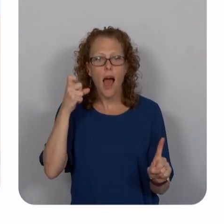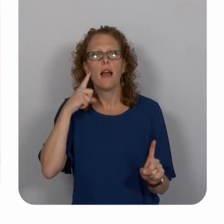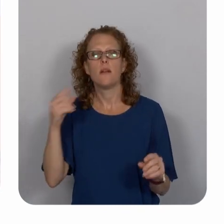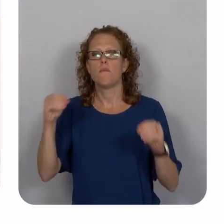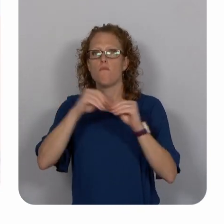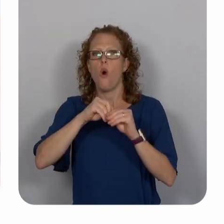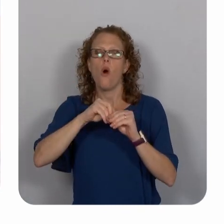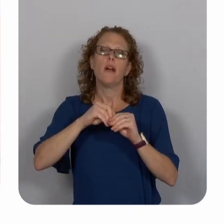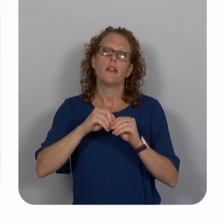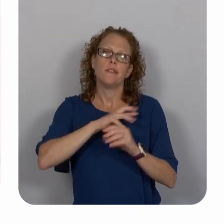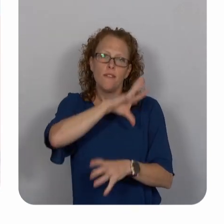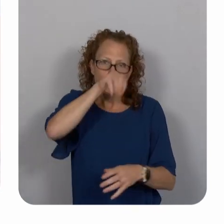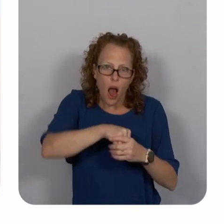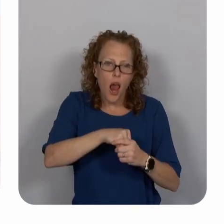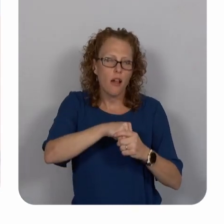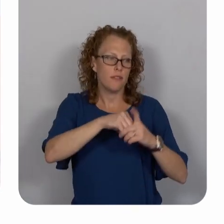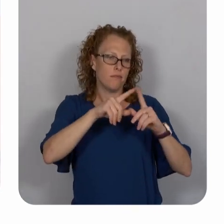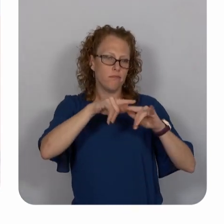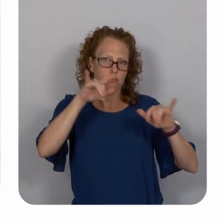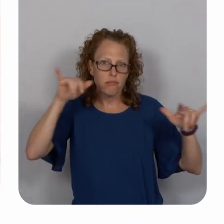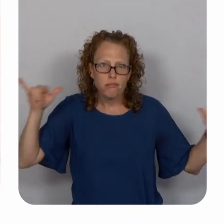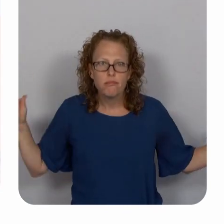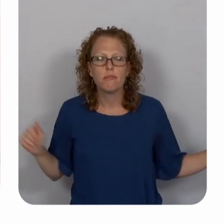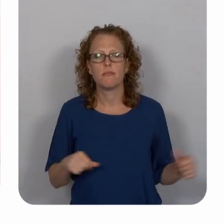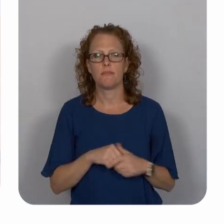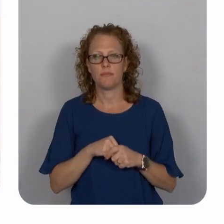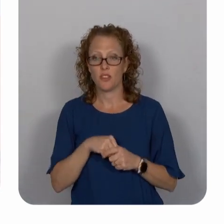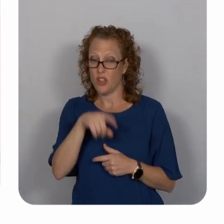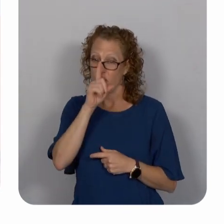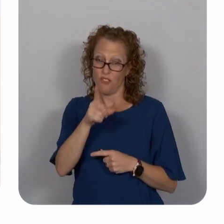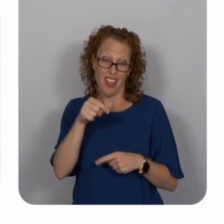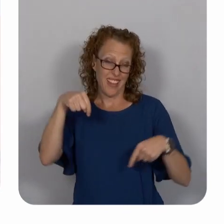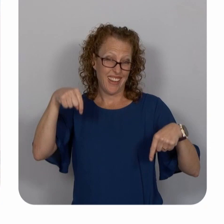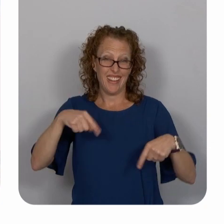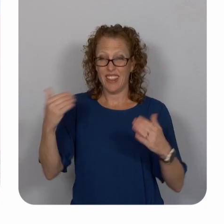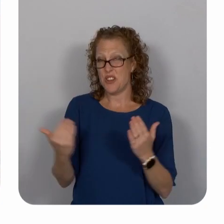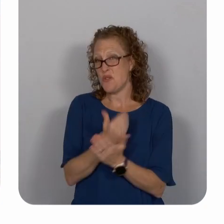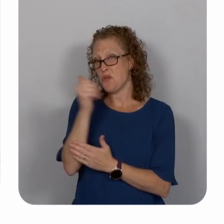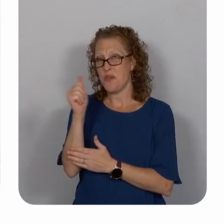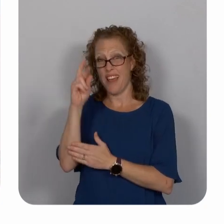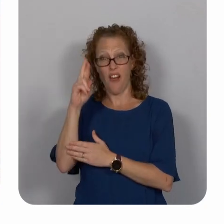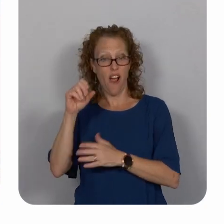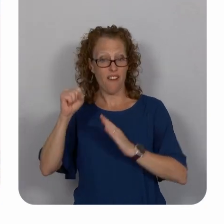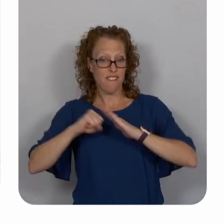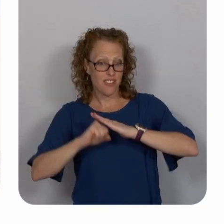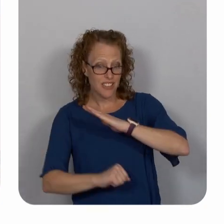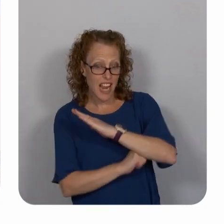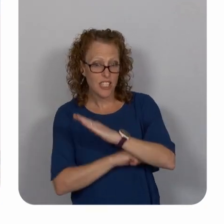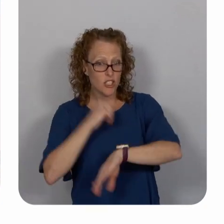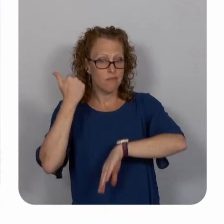And lastly, Quest Support for AR Foundation simplifies building those MR apps across platforms.